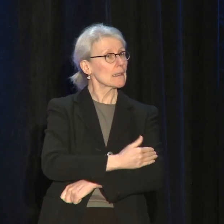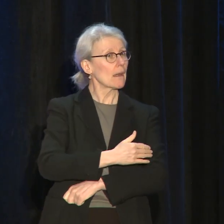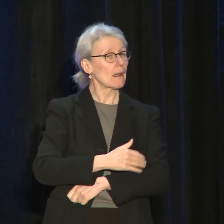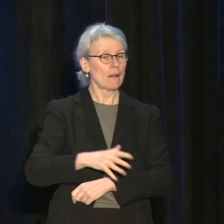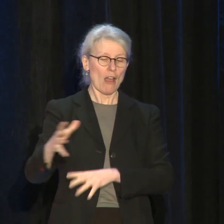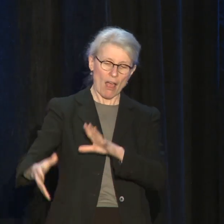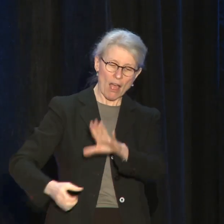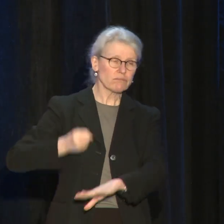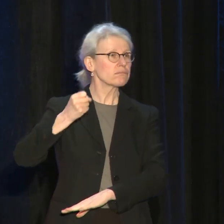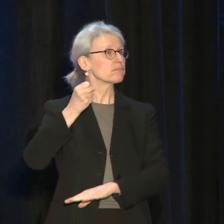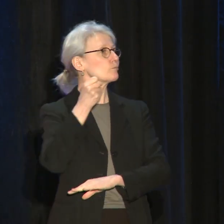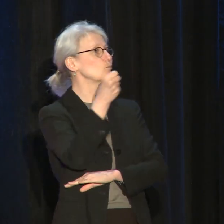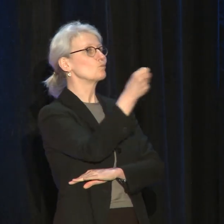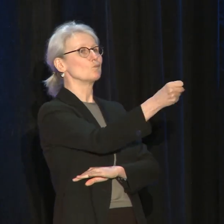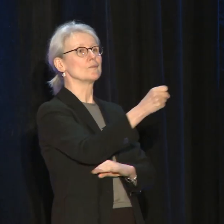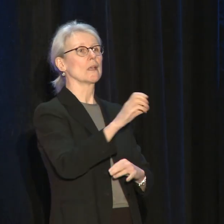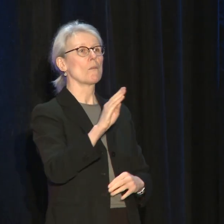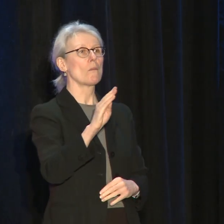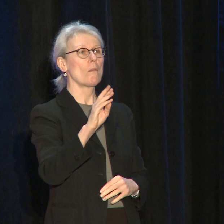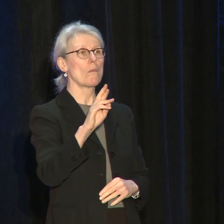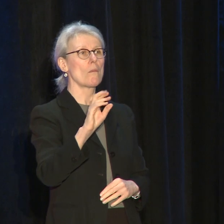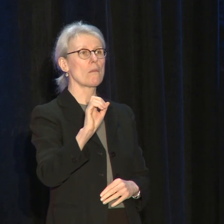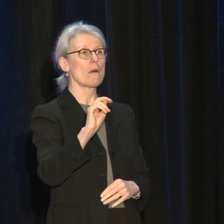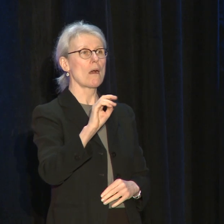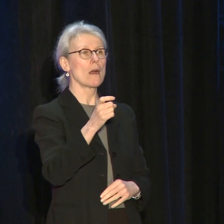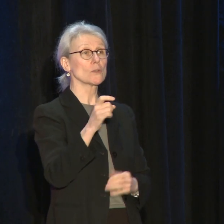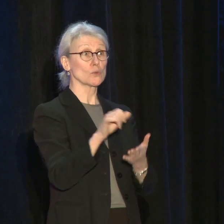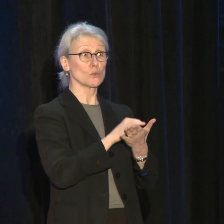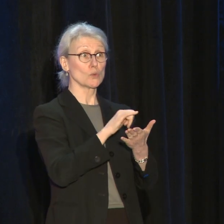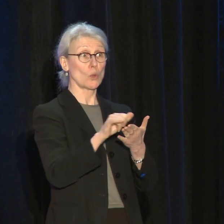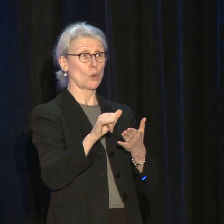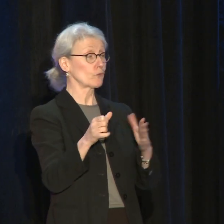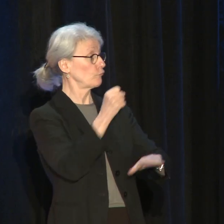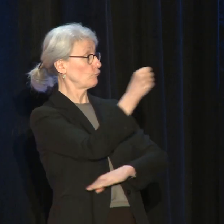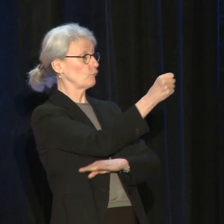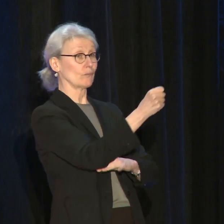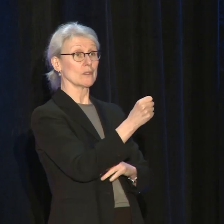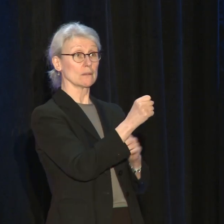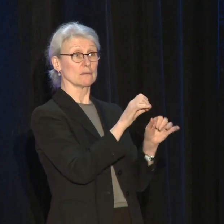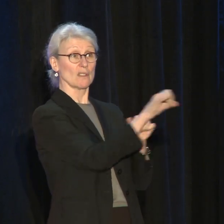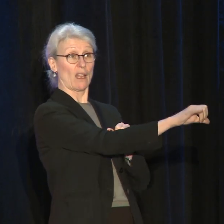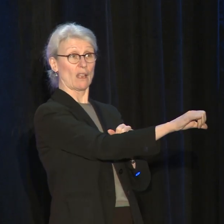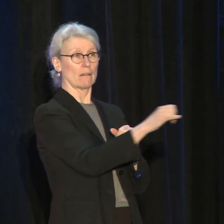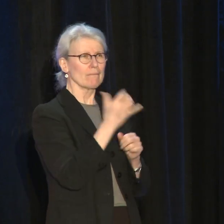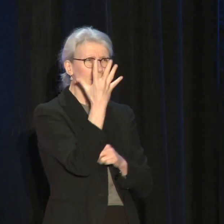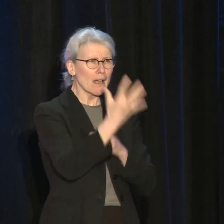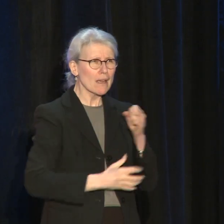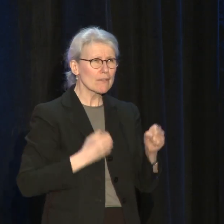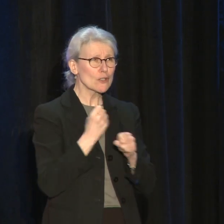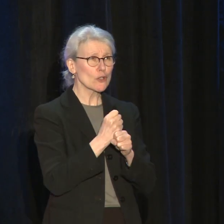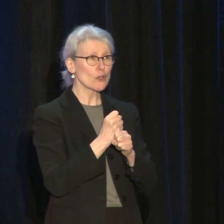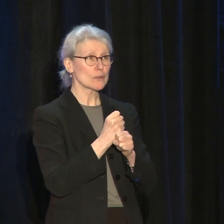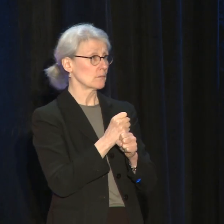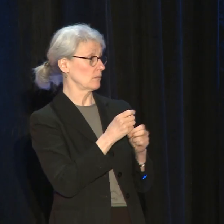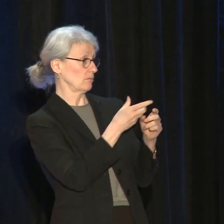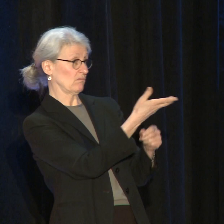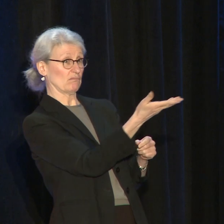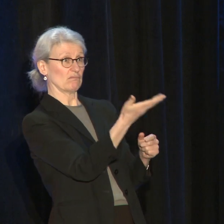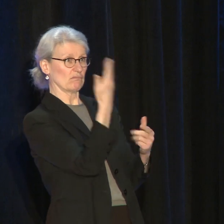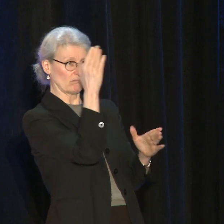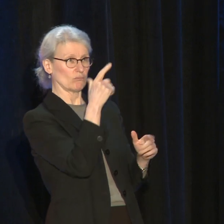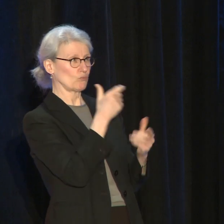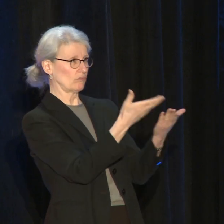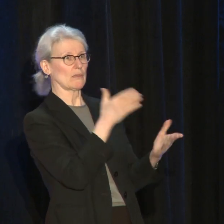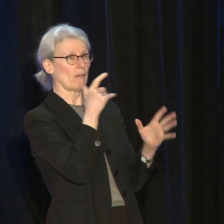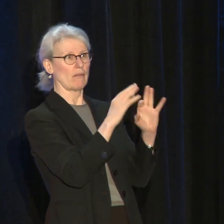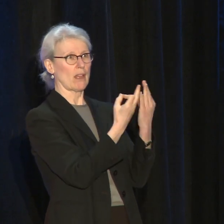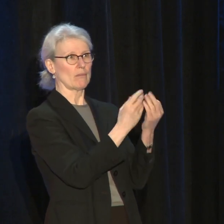strangers in the Bronx in New York. It took her five years to get her son back only because one